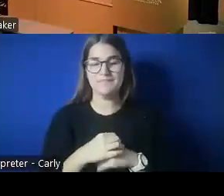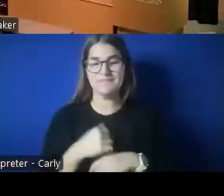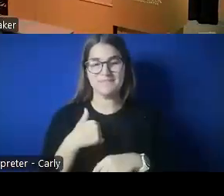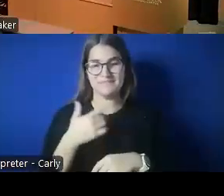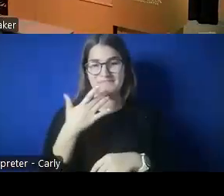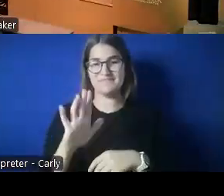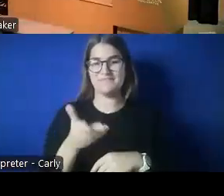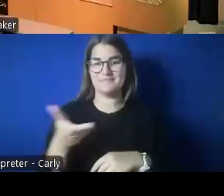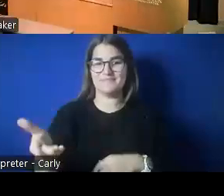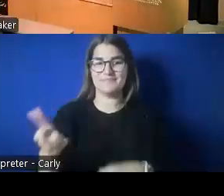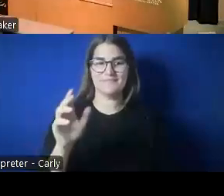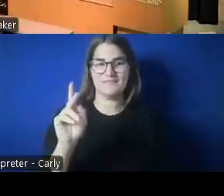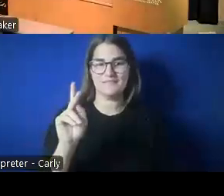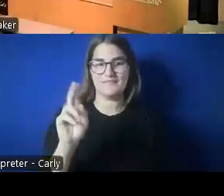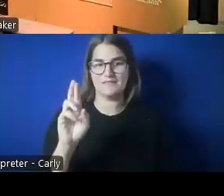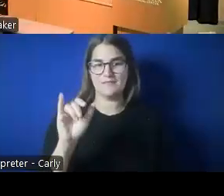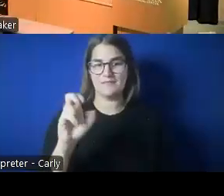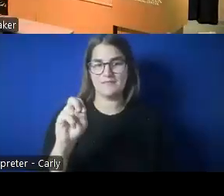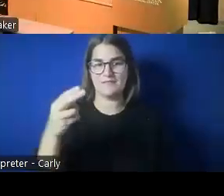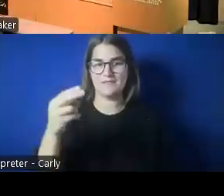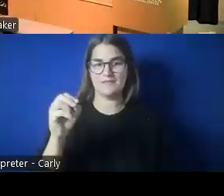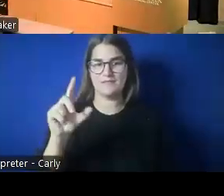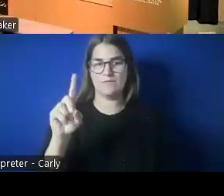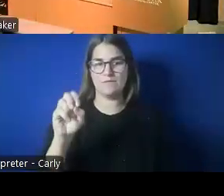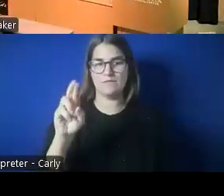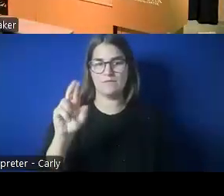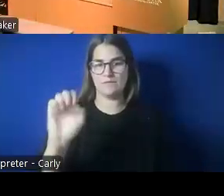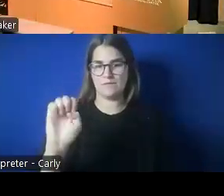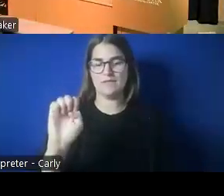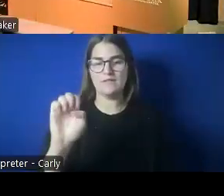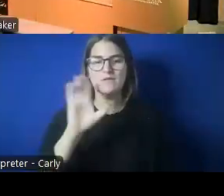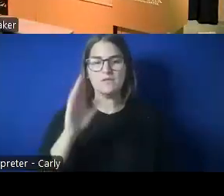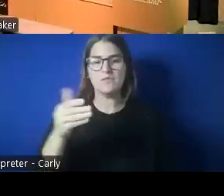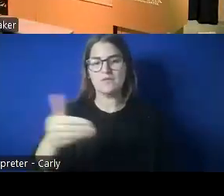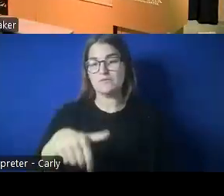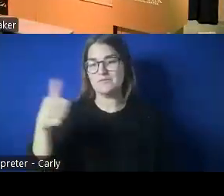holderle the director of heel um who's going to introduce the rest of our speakers today Dr